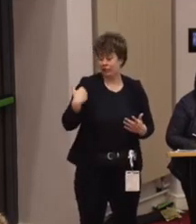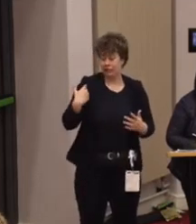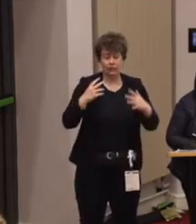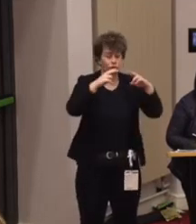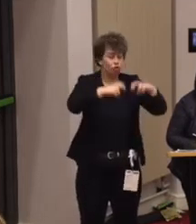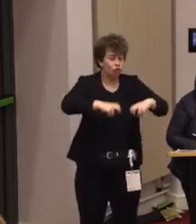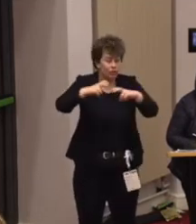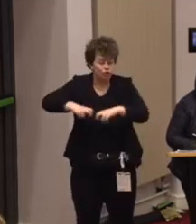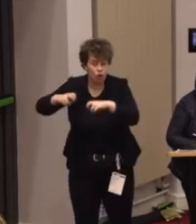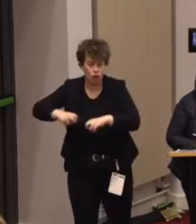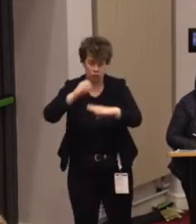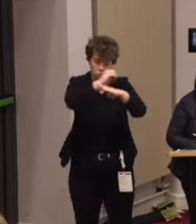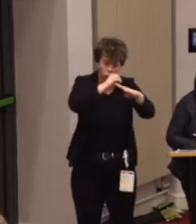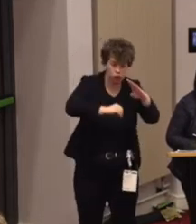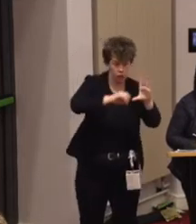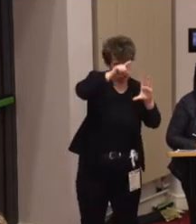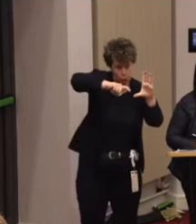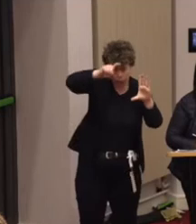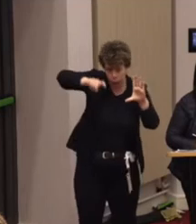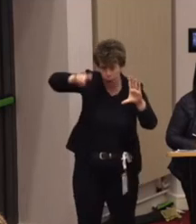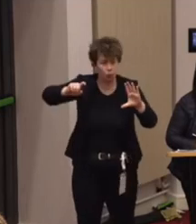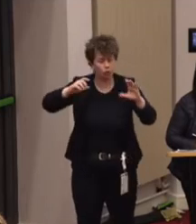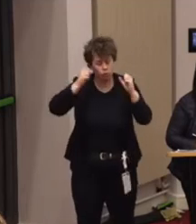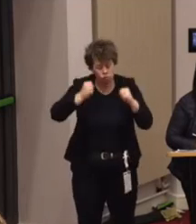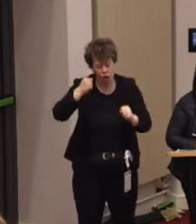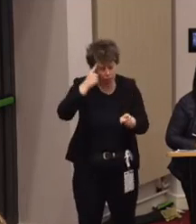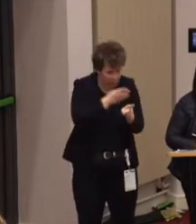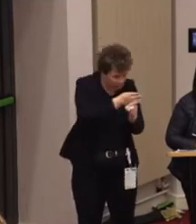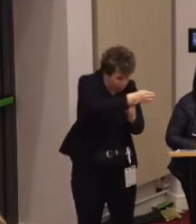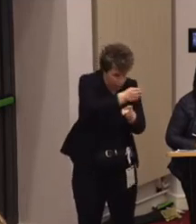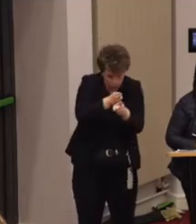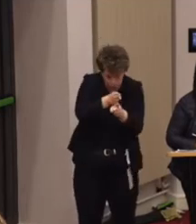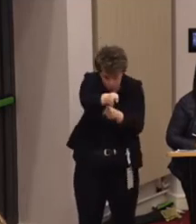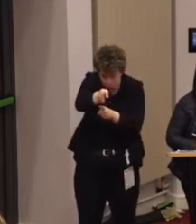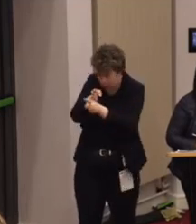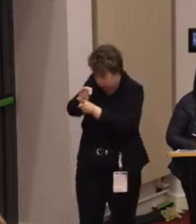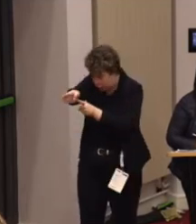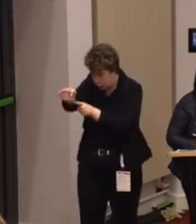in the normative frameworks are framed in that certain standards. We still find inequality